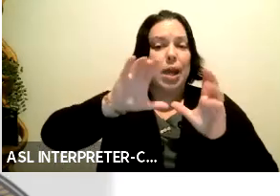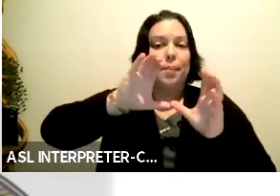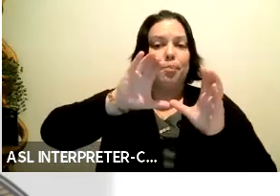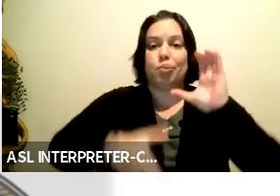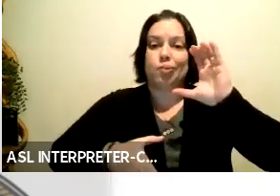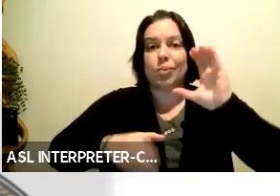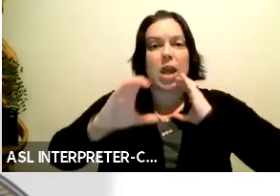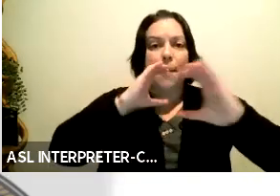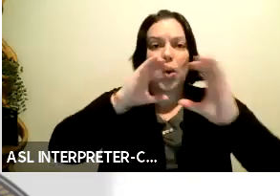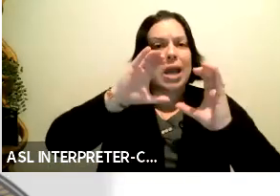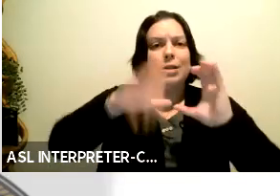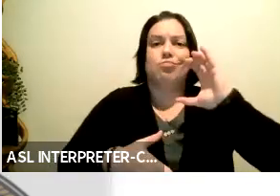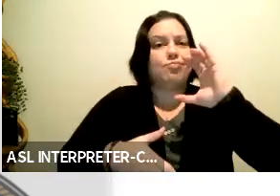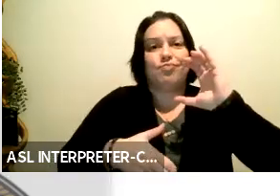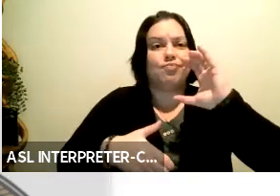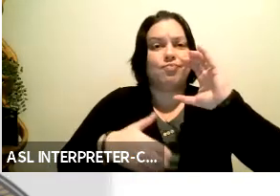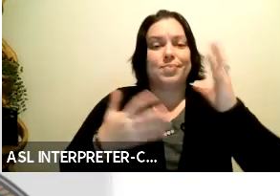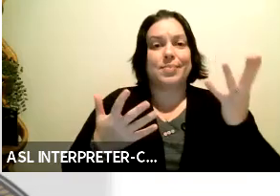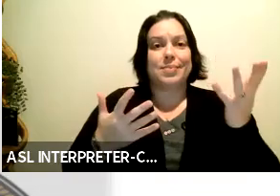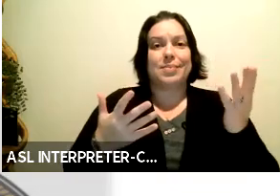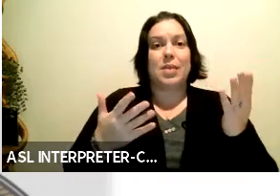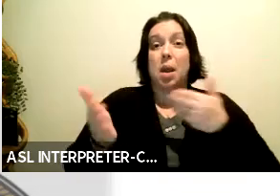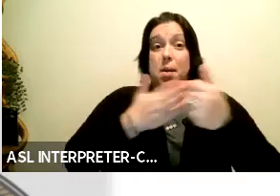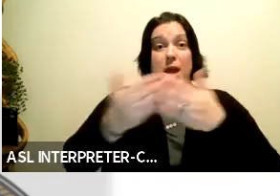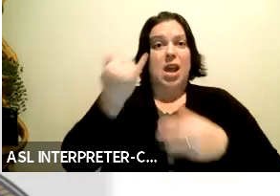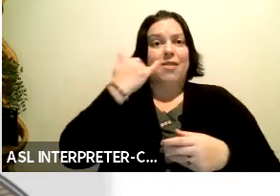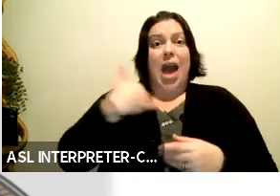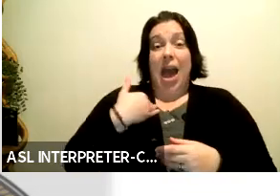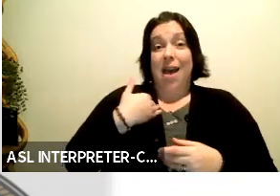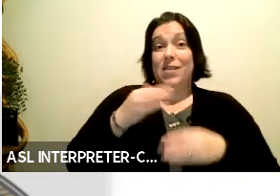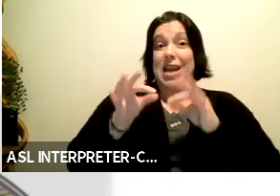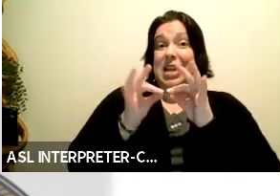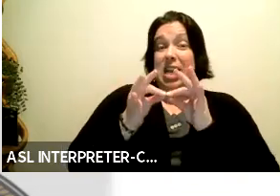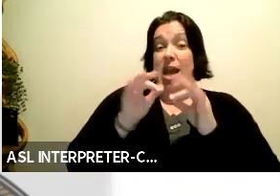even though they had an ASL interpreter, they weren't able to keep that person in